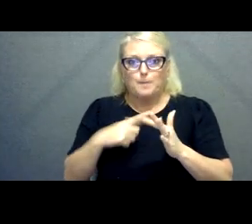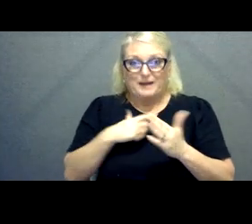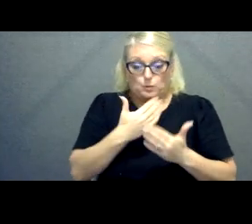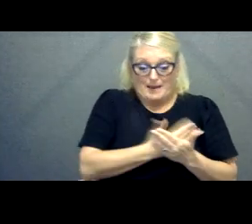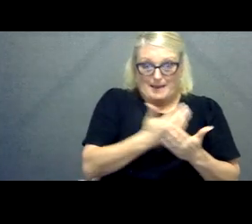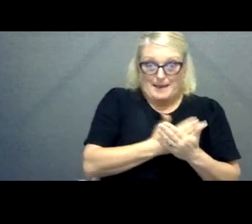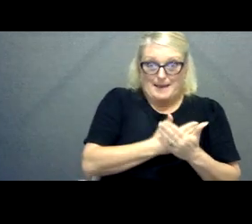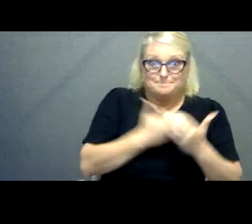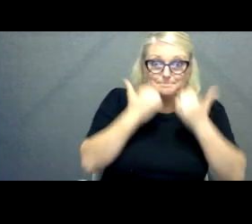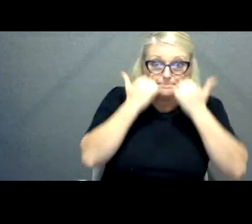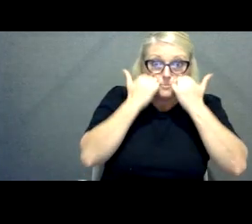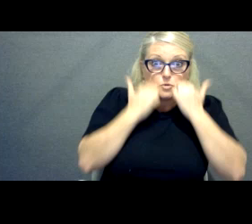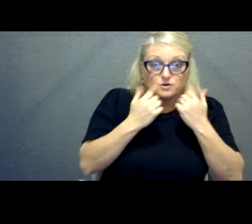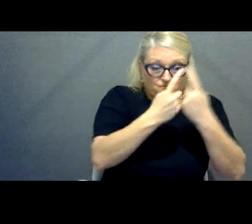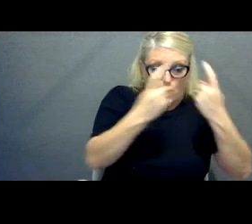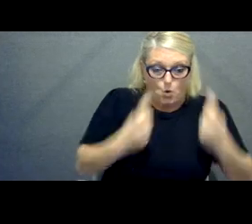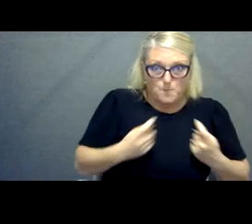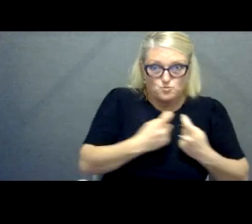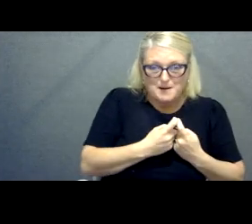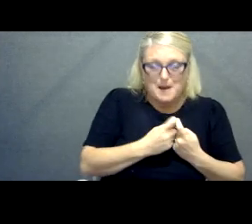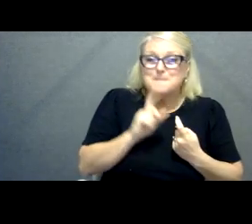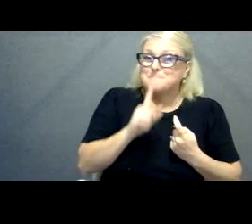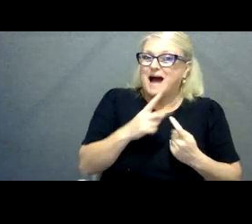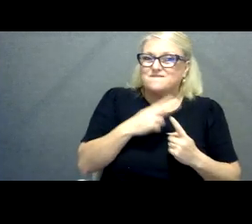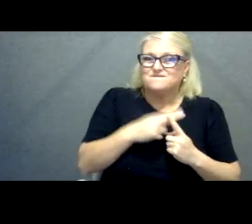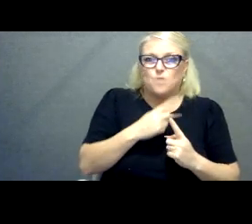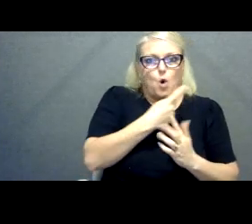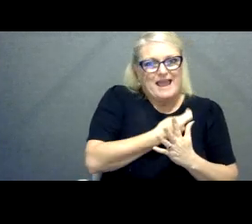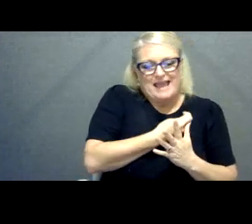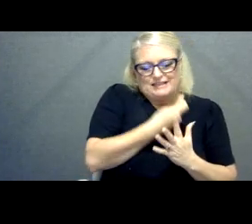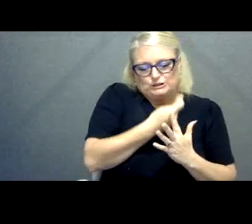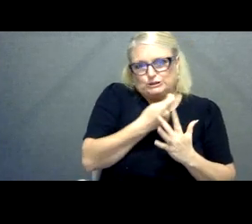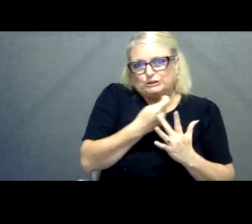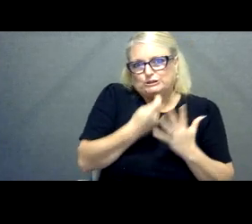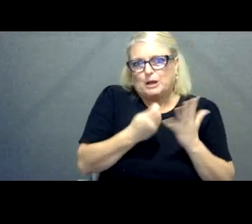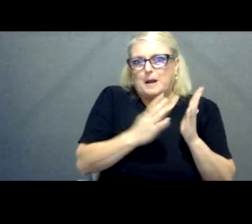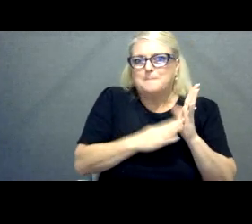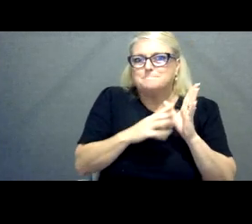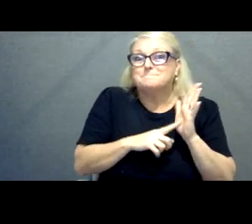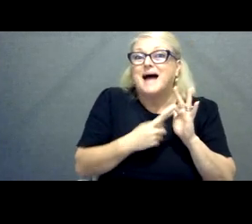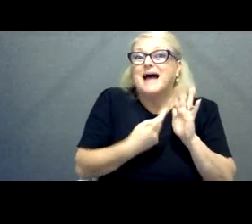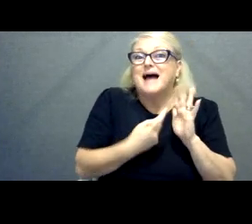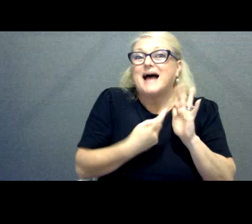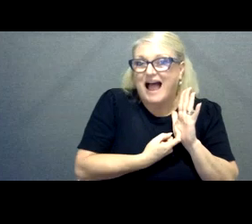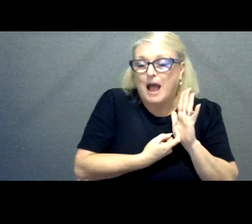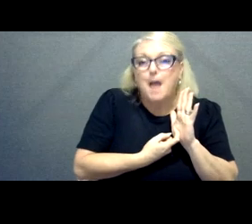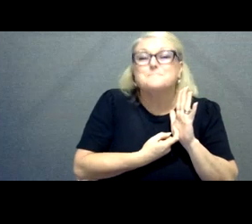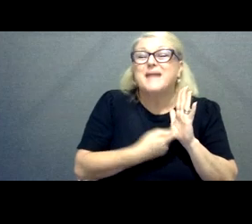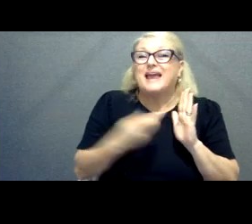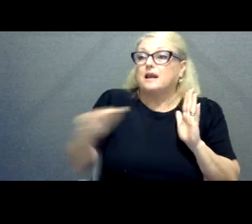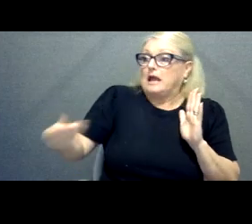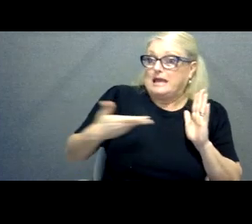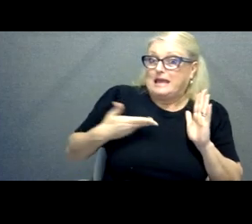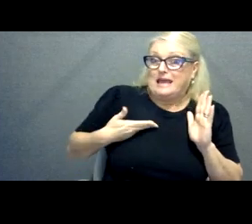recomplete that form it's not an ongoing authority for the the and for all dealings with legal aid